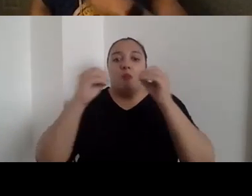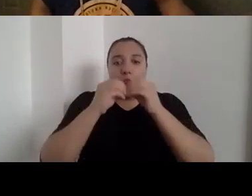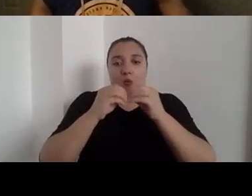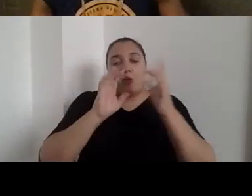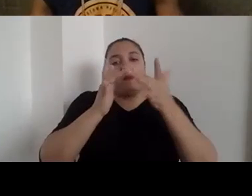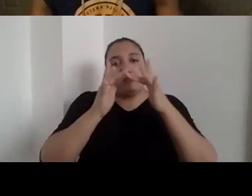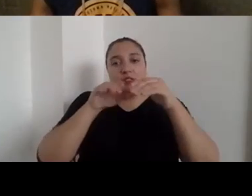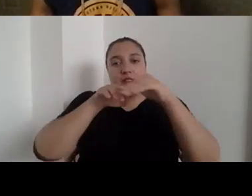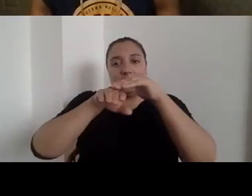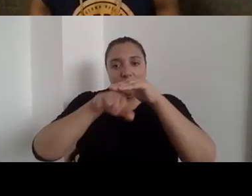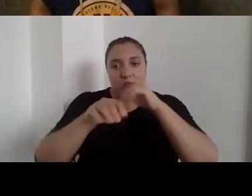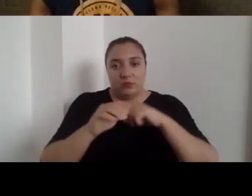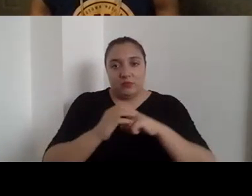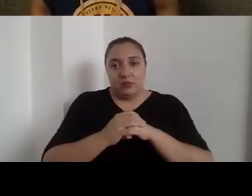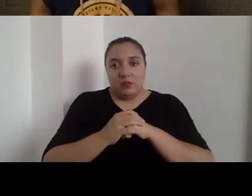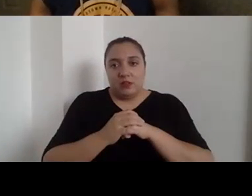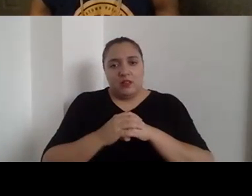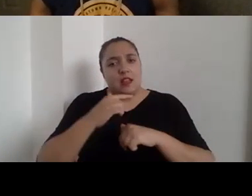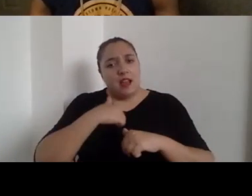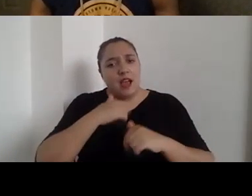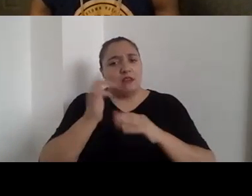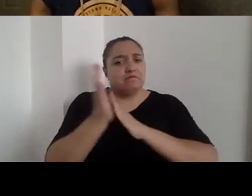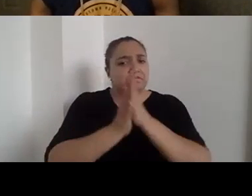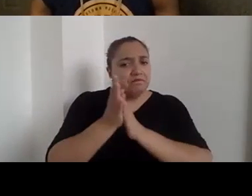and I'm really interested in like continuing to